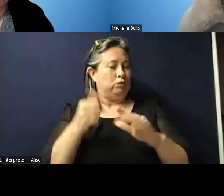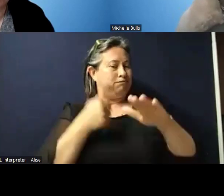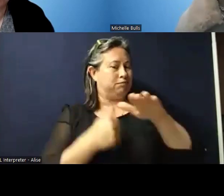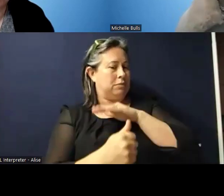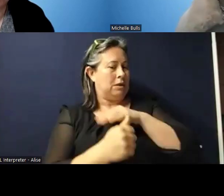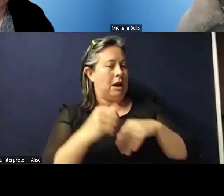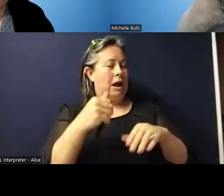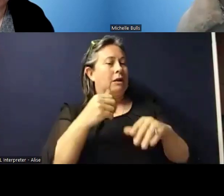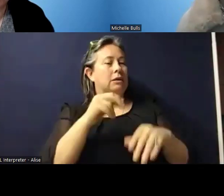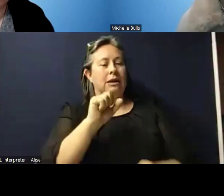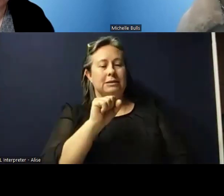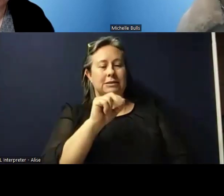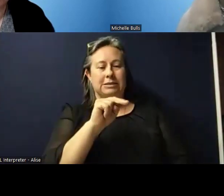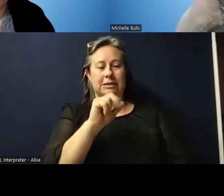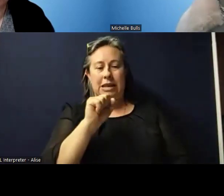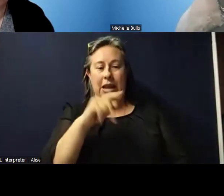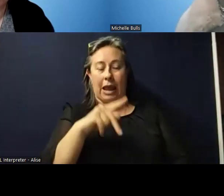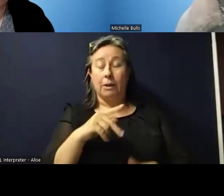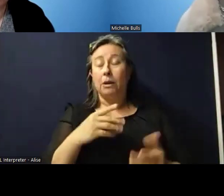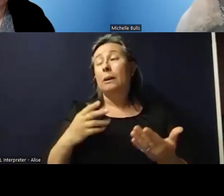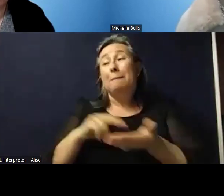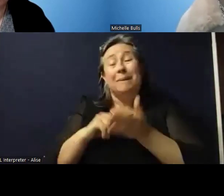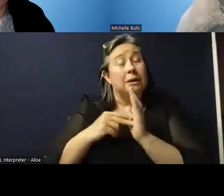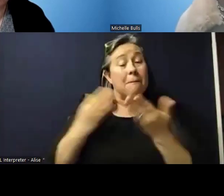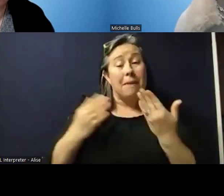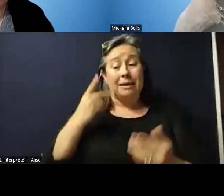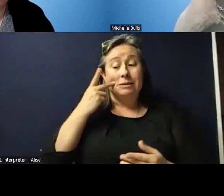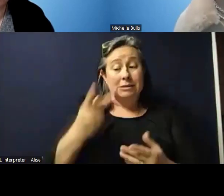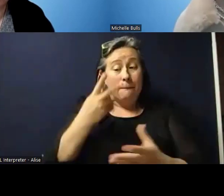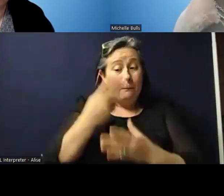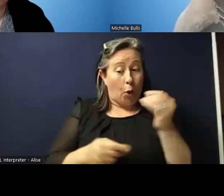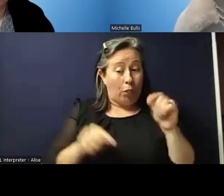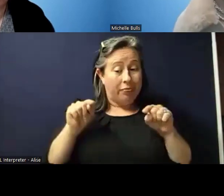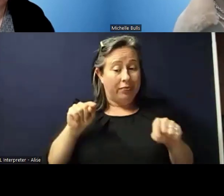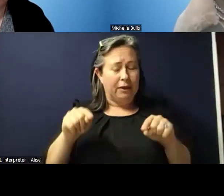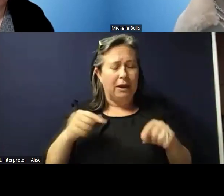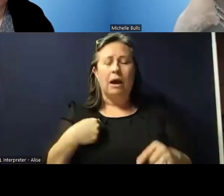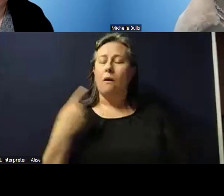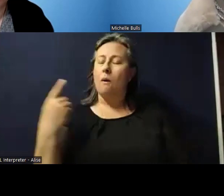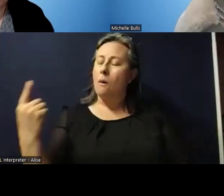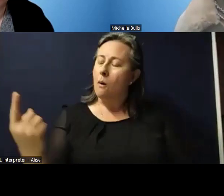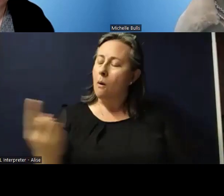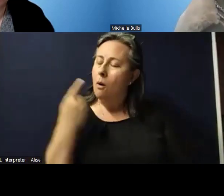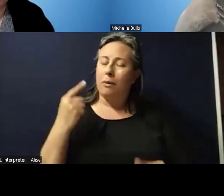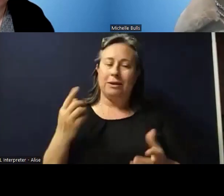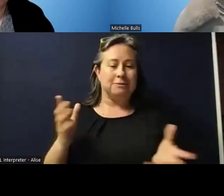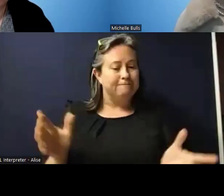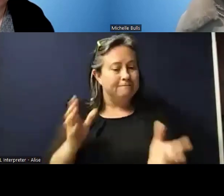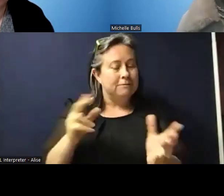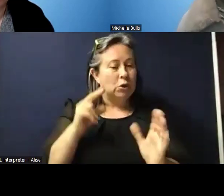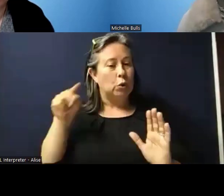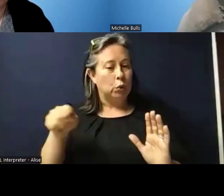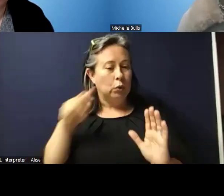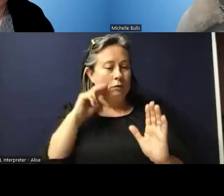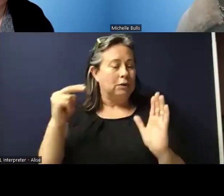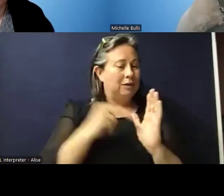So you will see both, and I highly suggest that you always consult section three of your notice of award